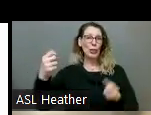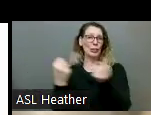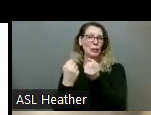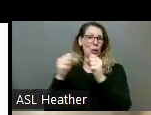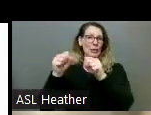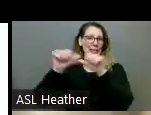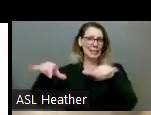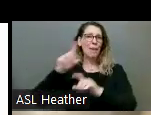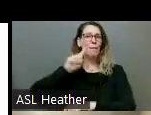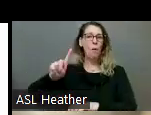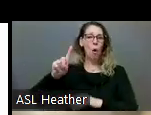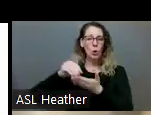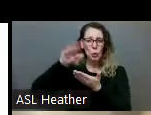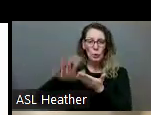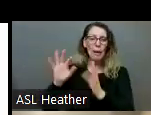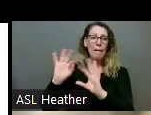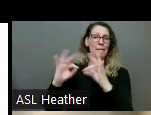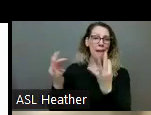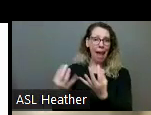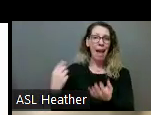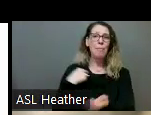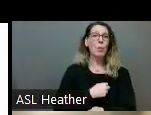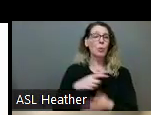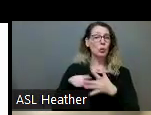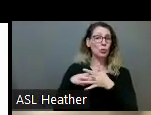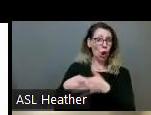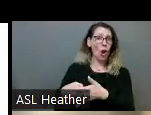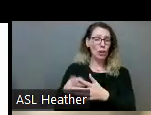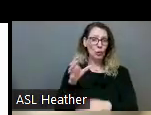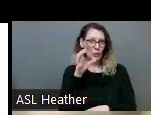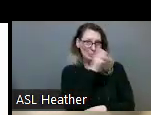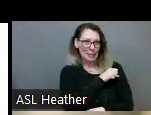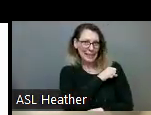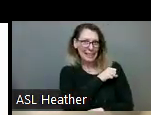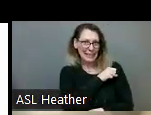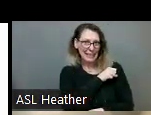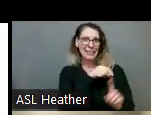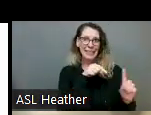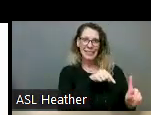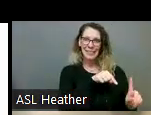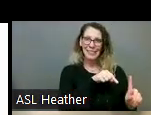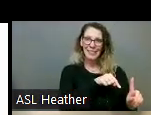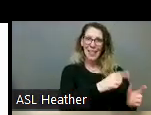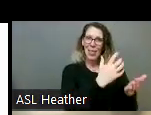students and families; and we started to miss the opportunities to build a really